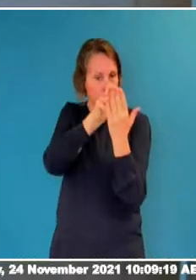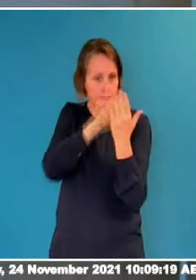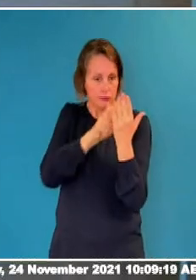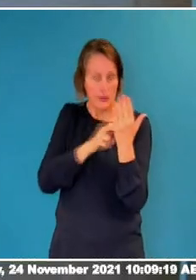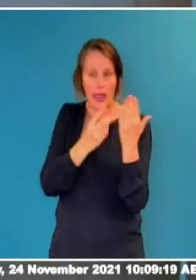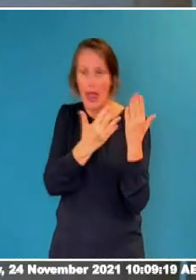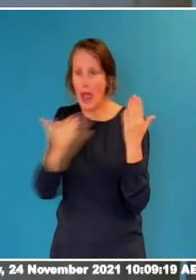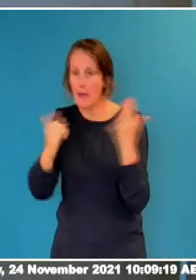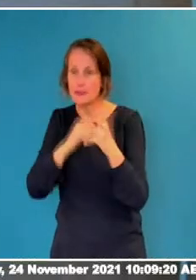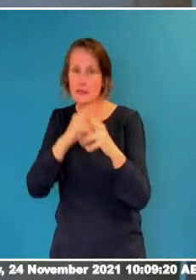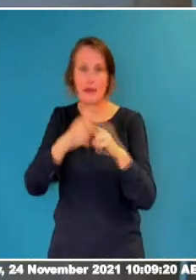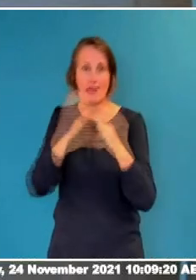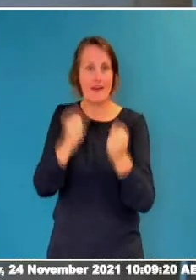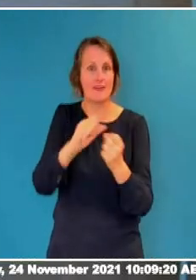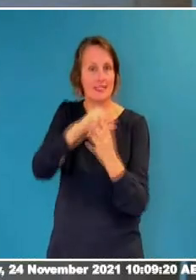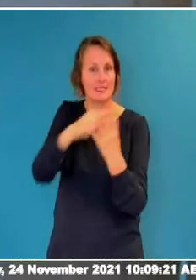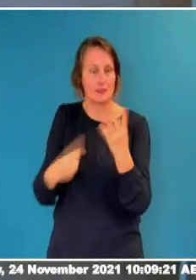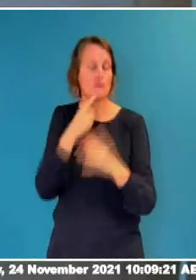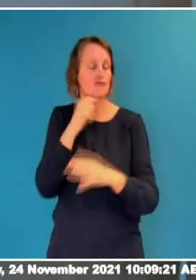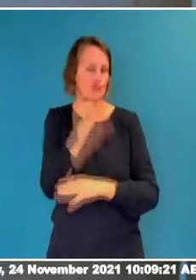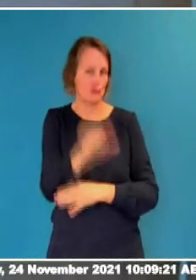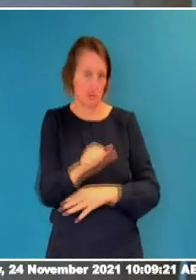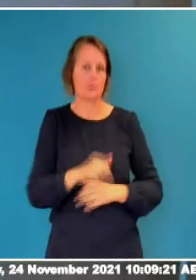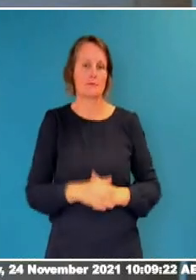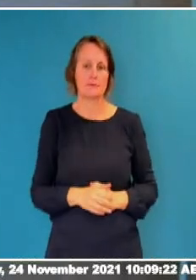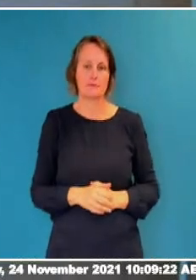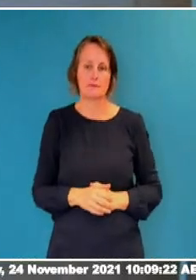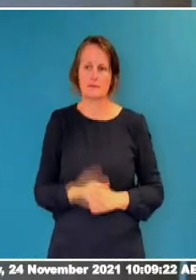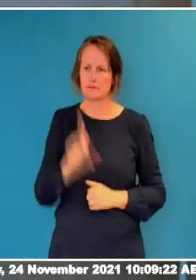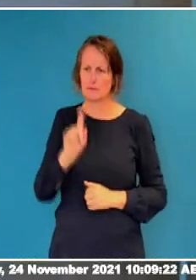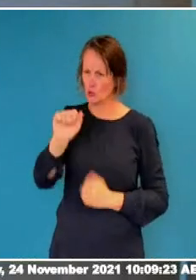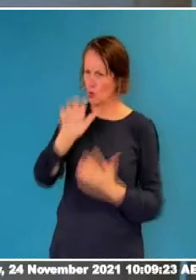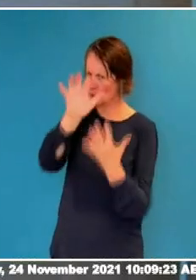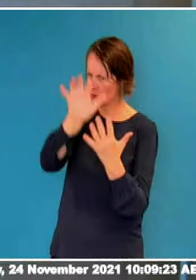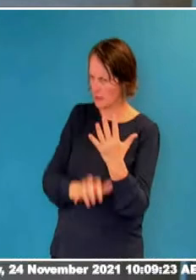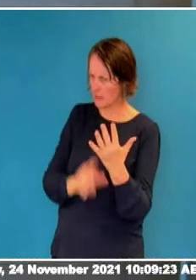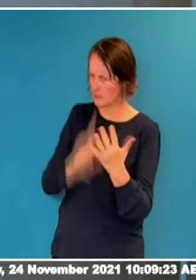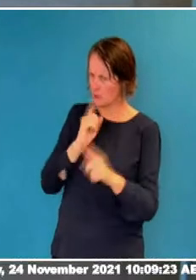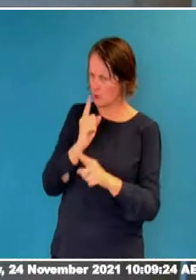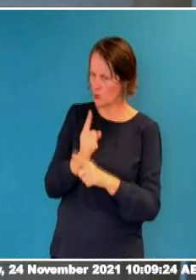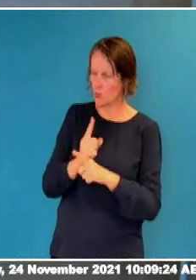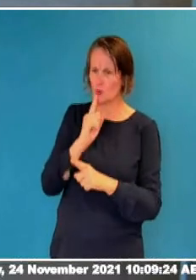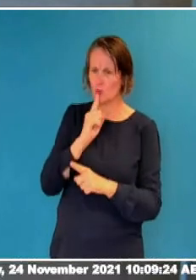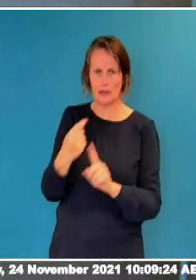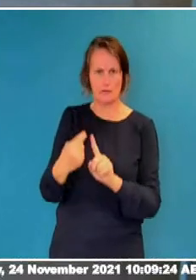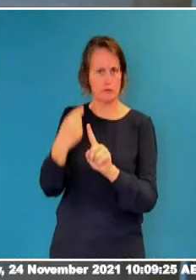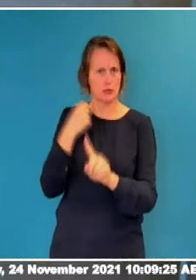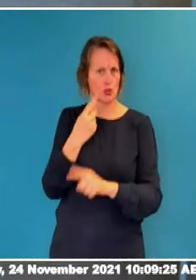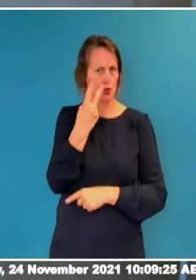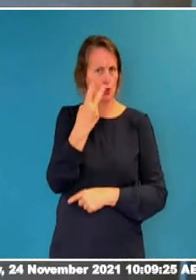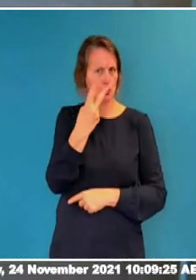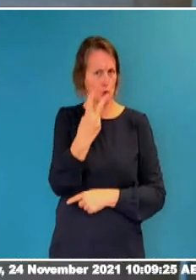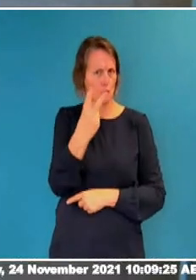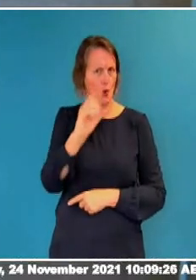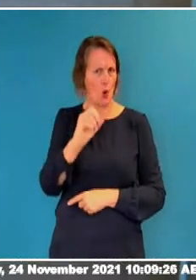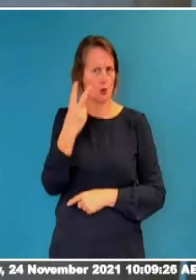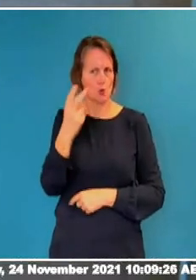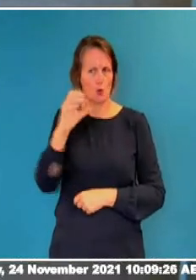That's correct. MS DOWSETT: In your statement, you noted that in 2020, 3.3